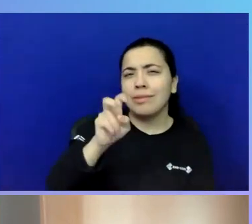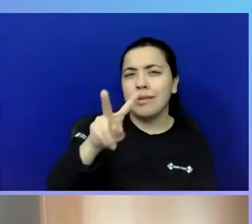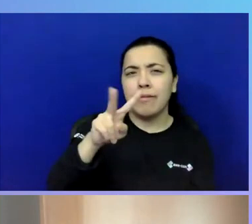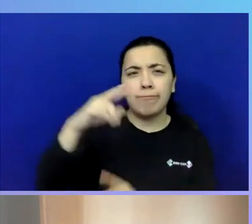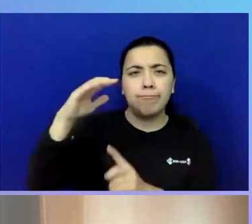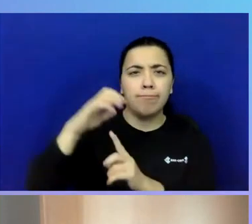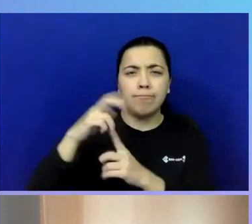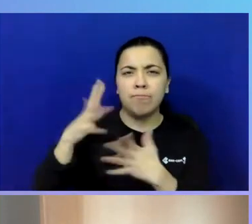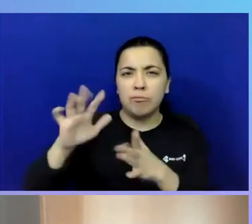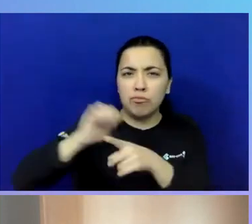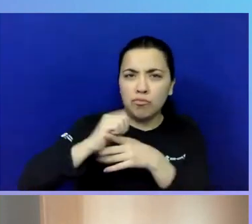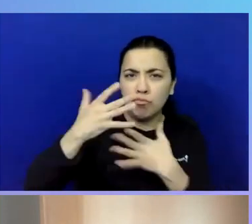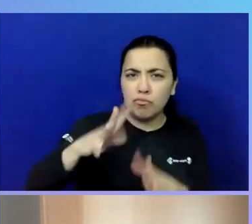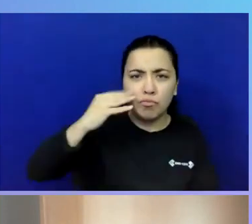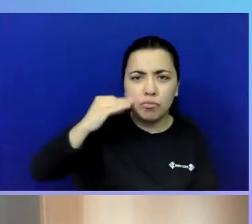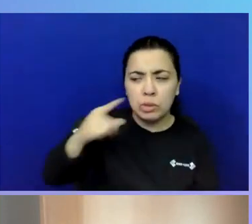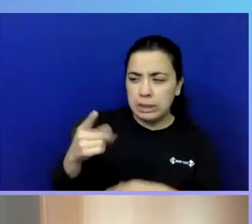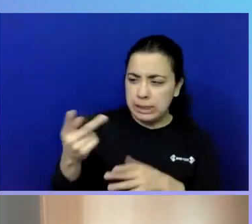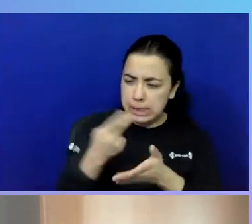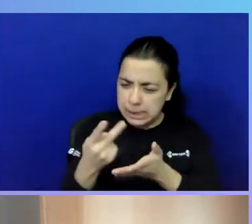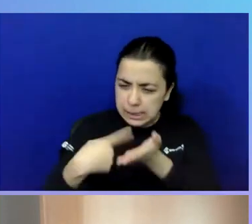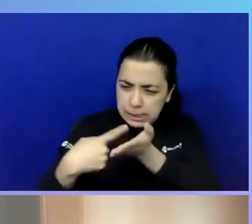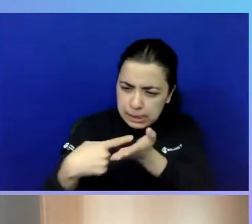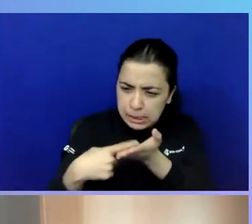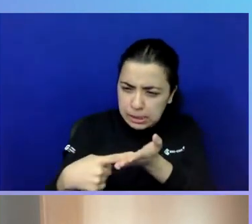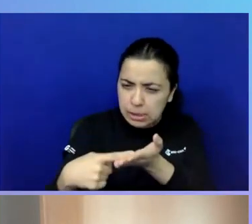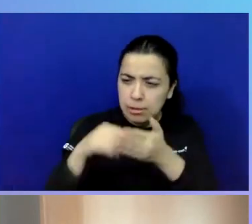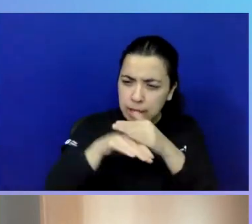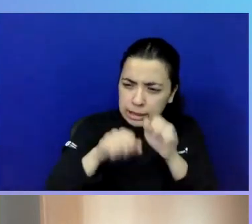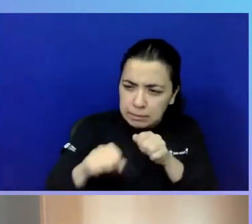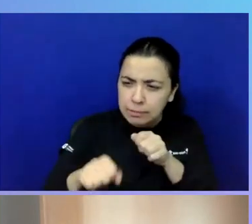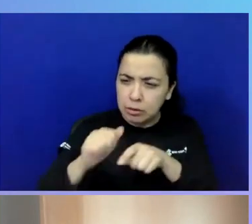now each product team has their own champion. Um which is a